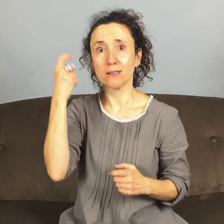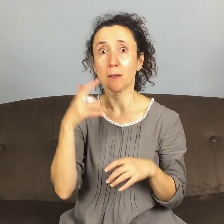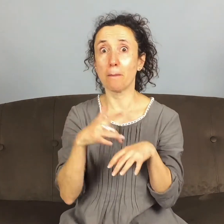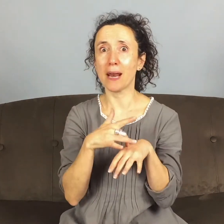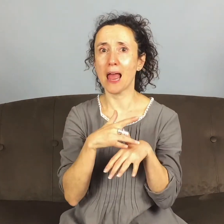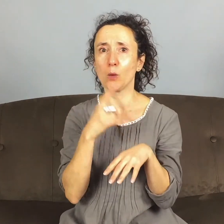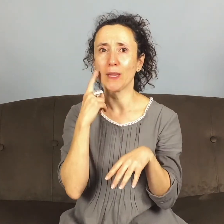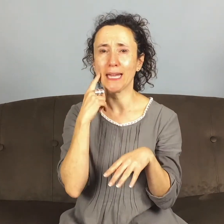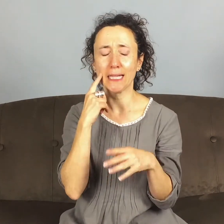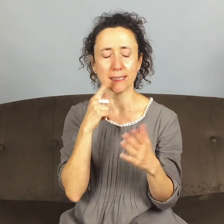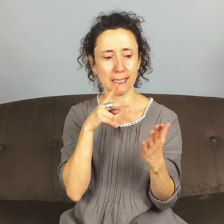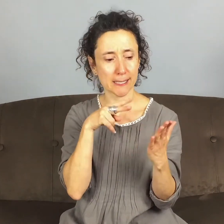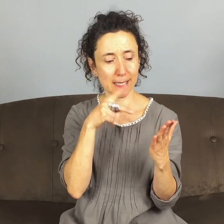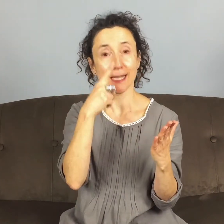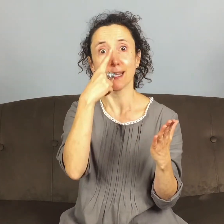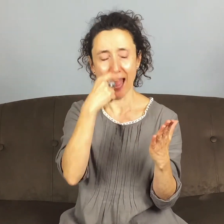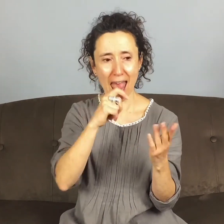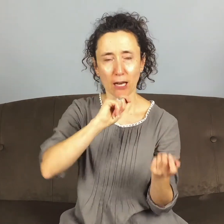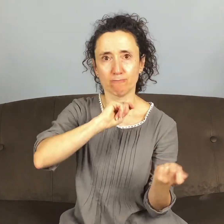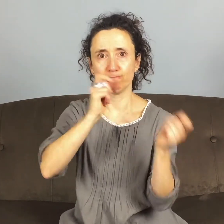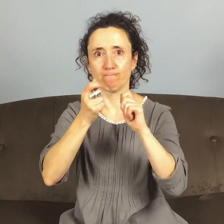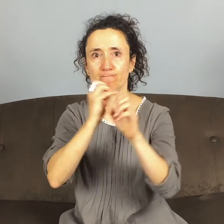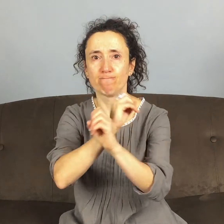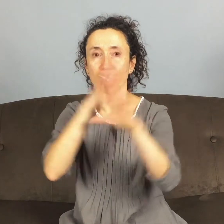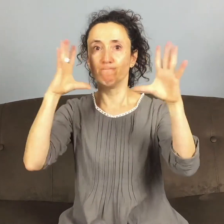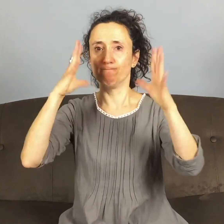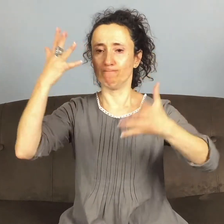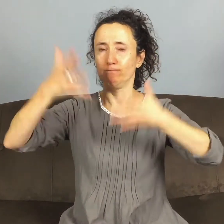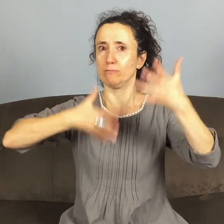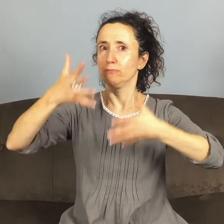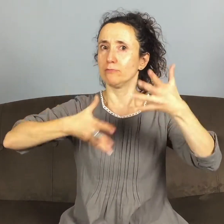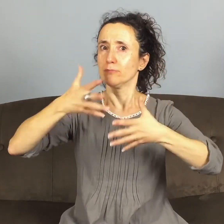At the time, I was reading lots of plays to find one that I felt could be adapted in to